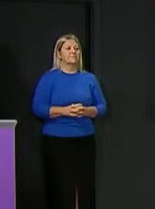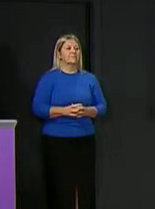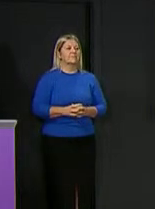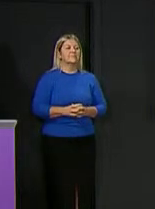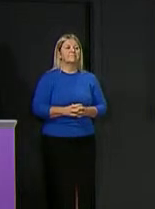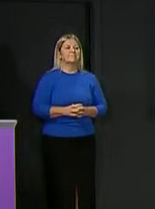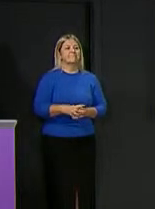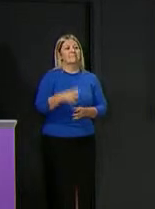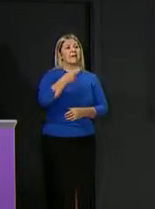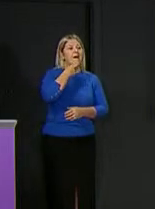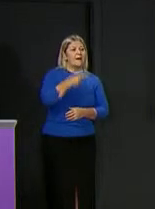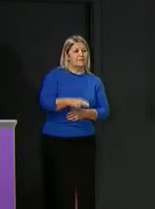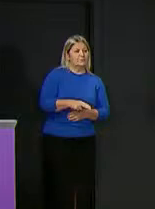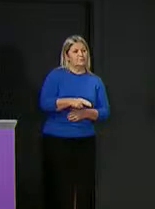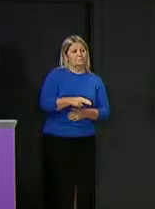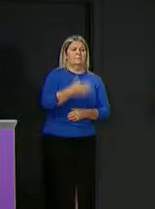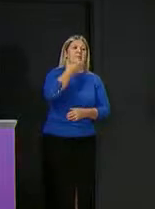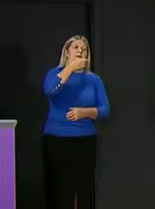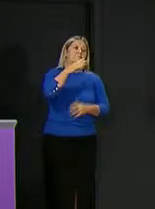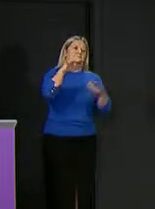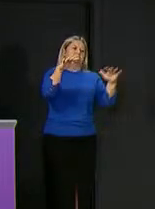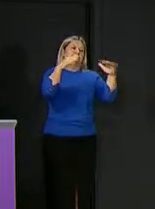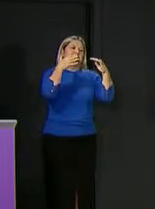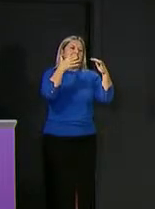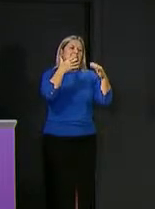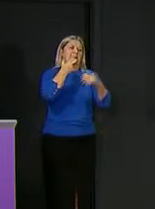Good afternoon everyone, thanks for joining us again today.